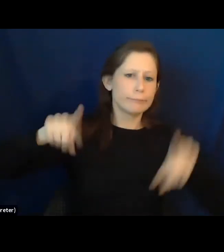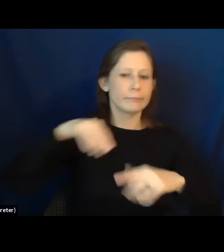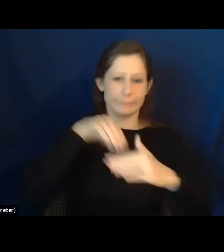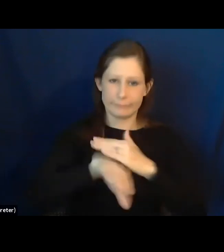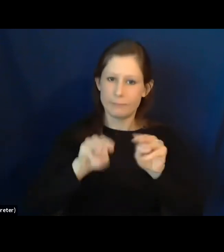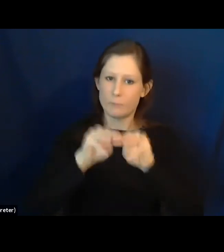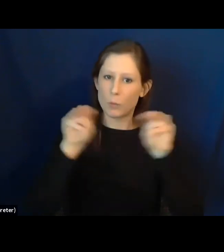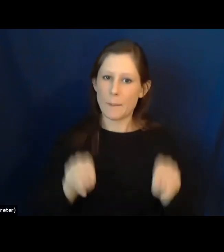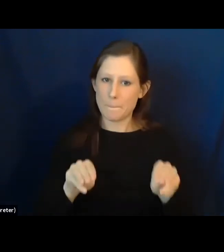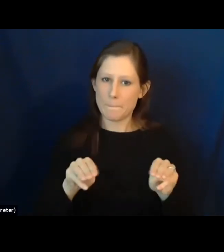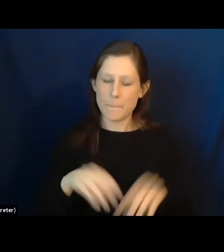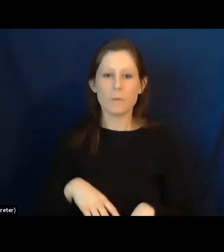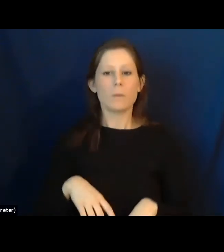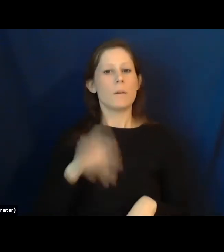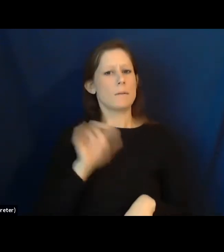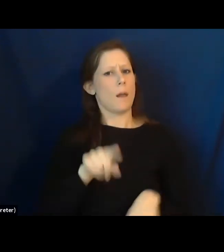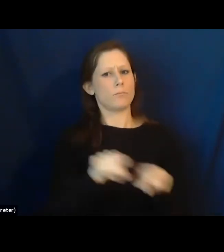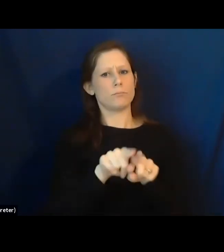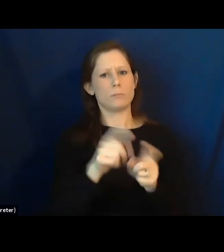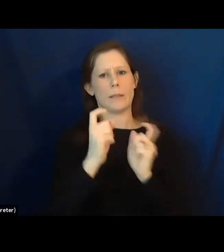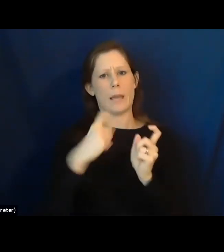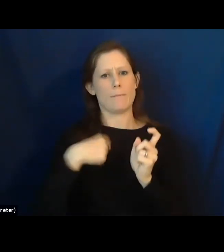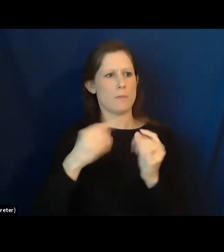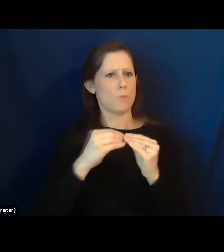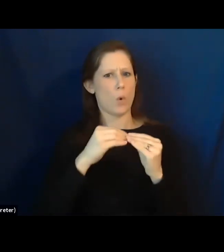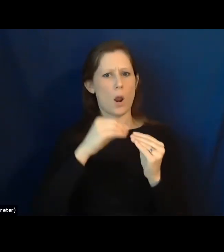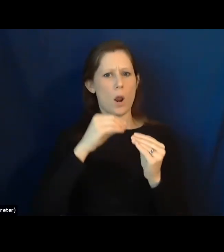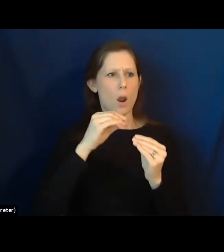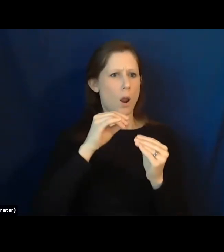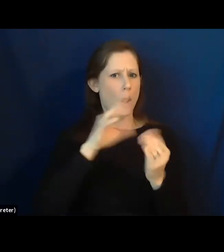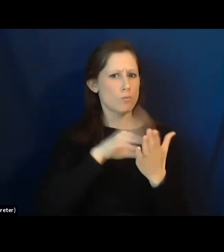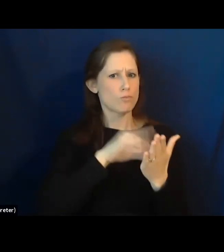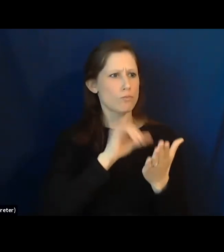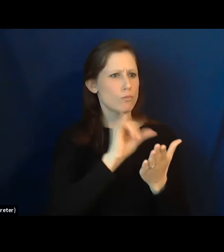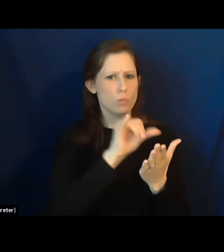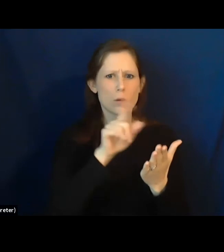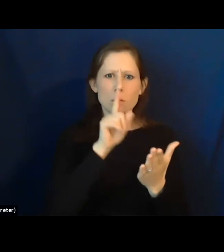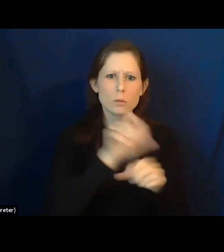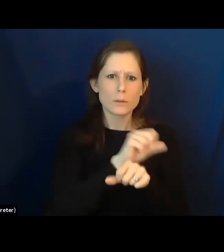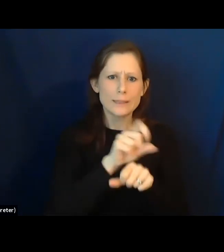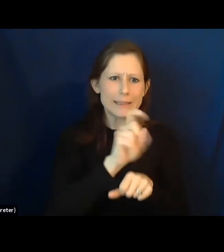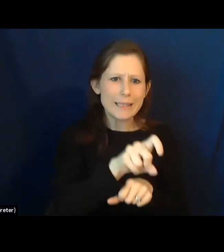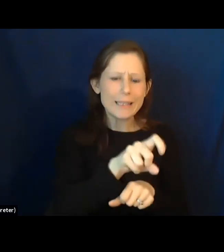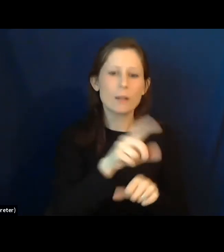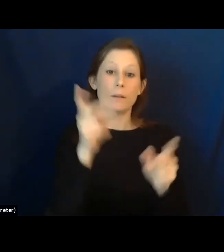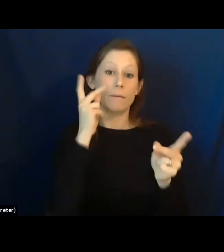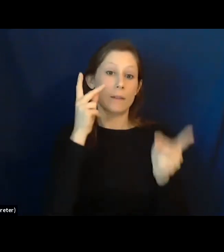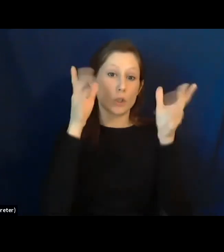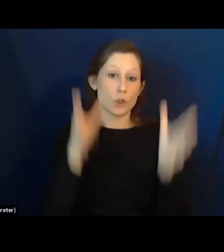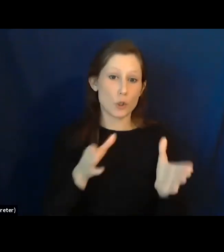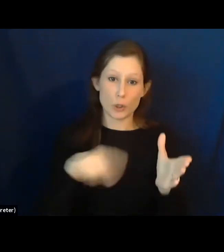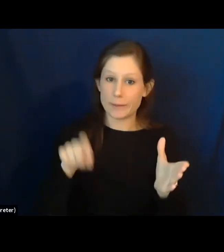the insight to what was really needed, what the visitors did. And so every day, like I